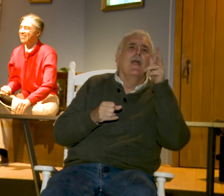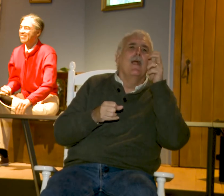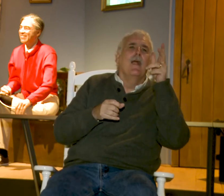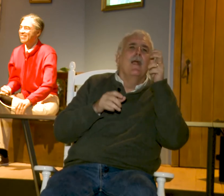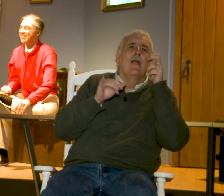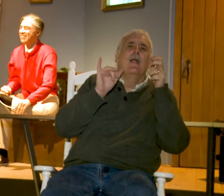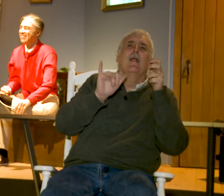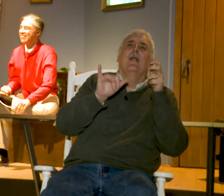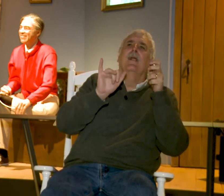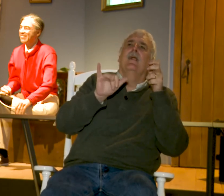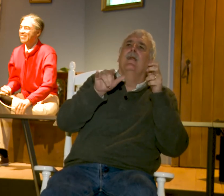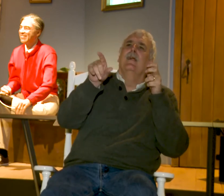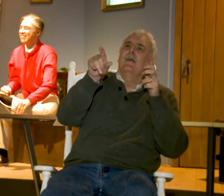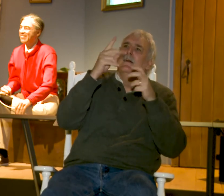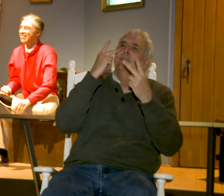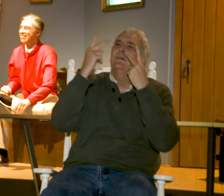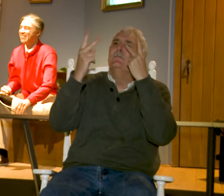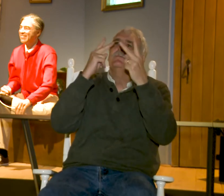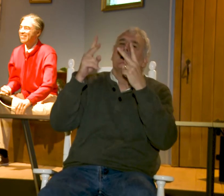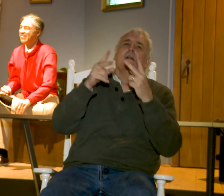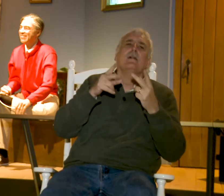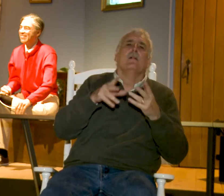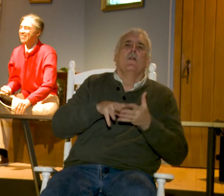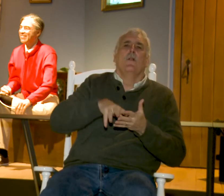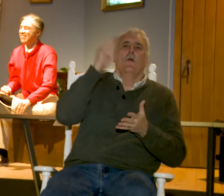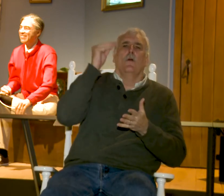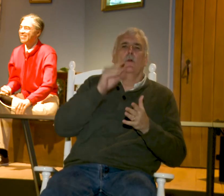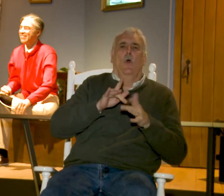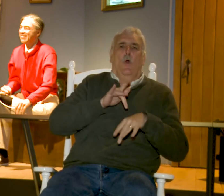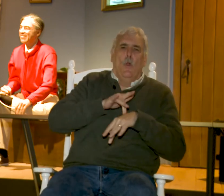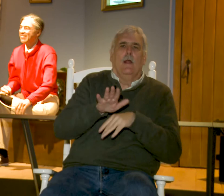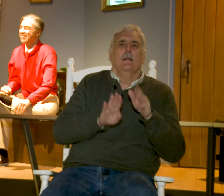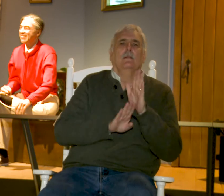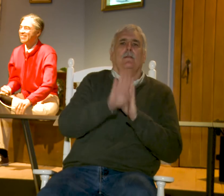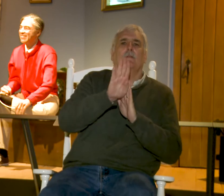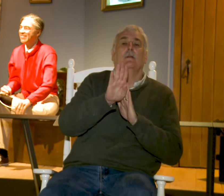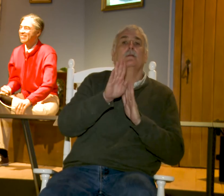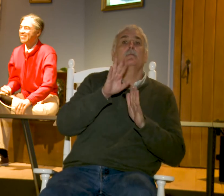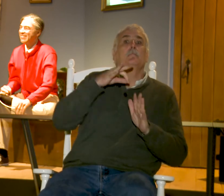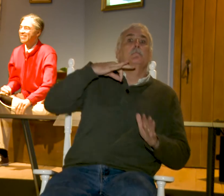They begin to comprehend a visual language and begin their early development